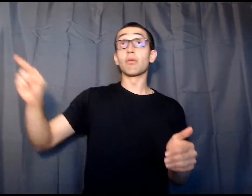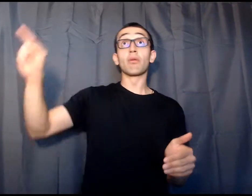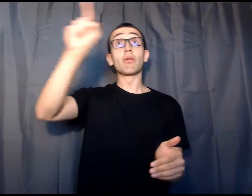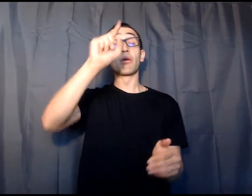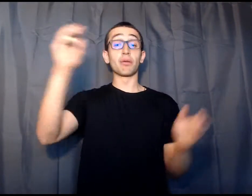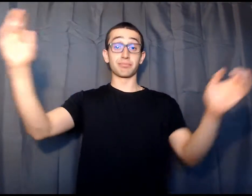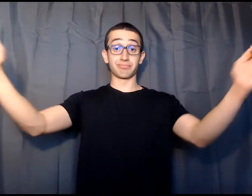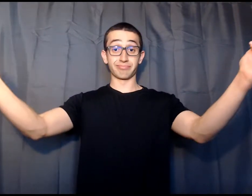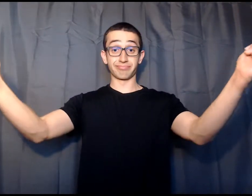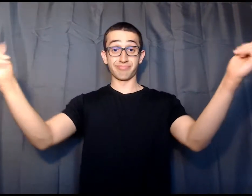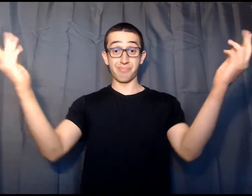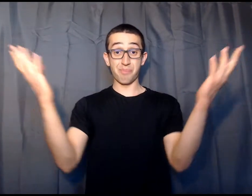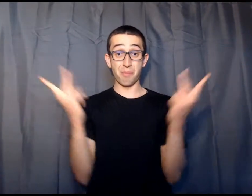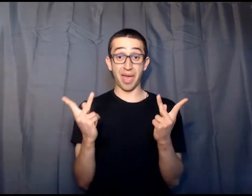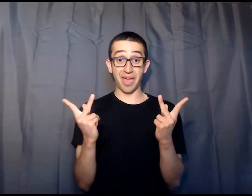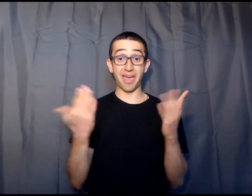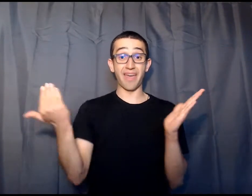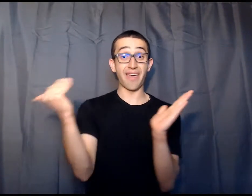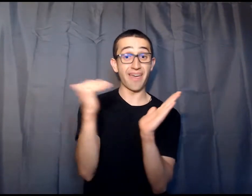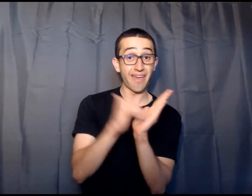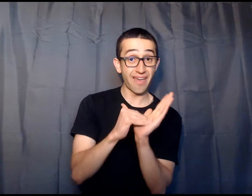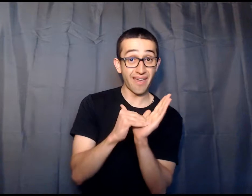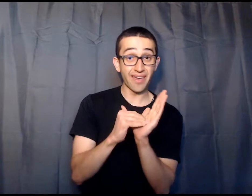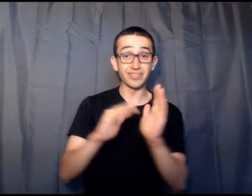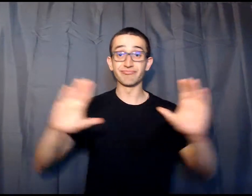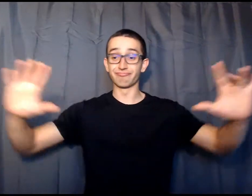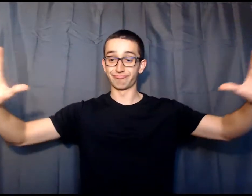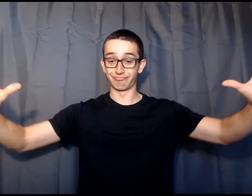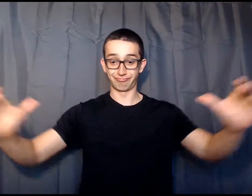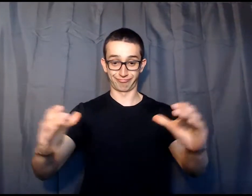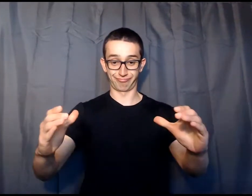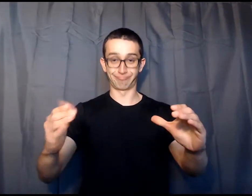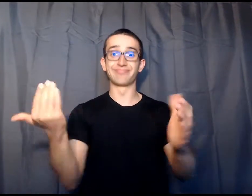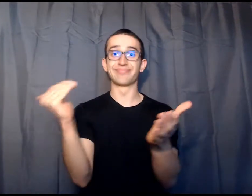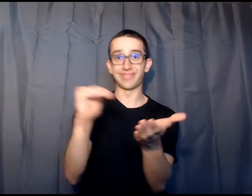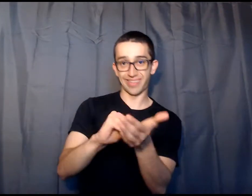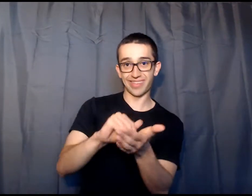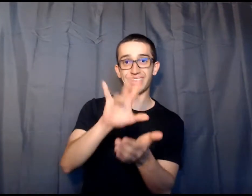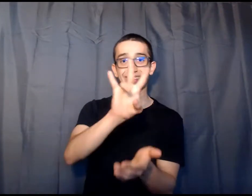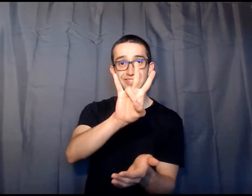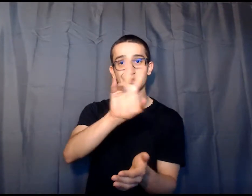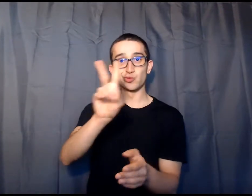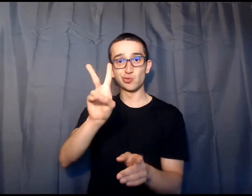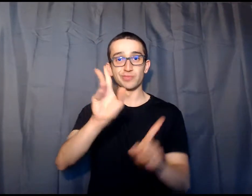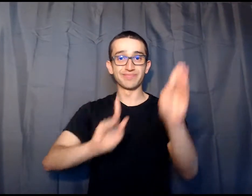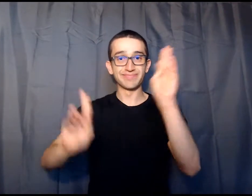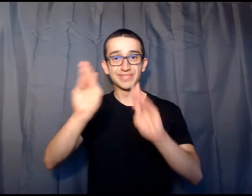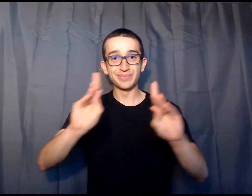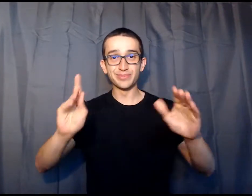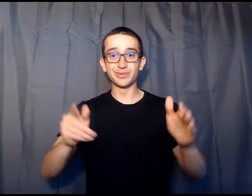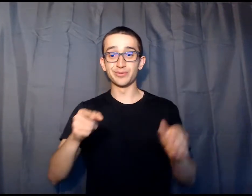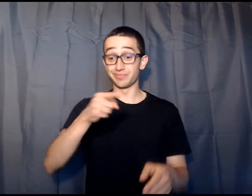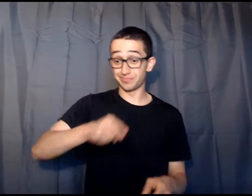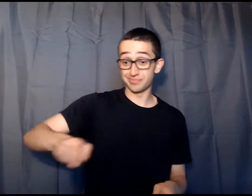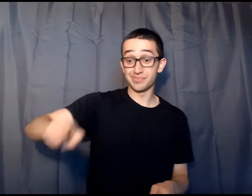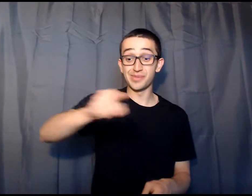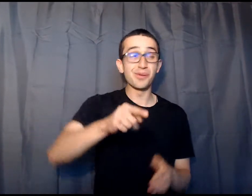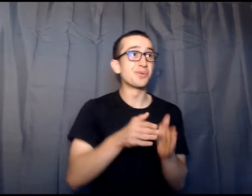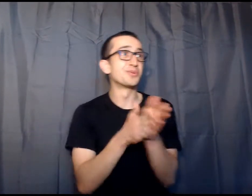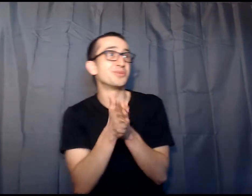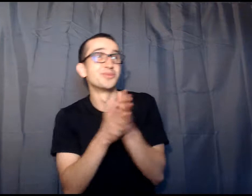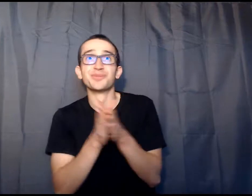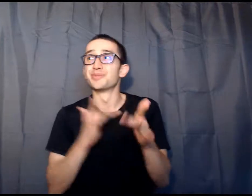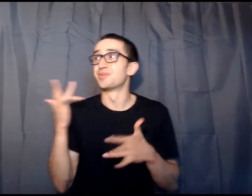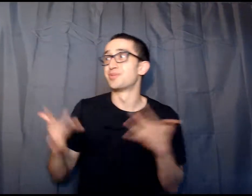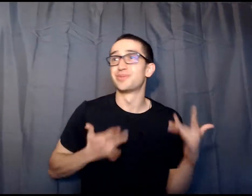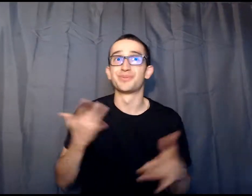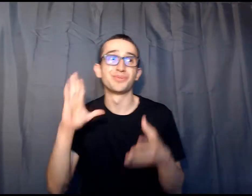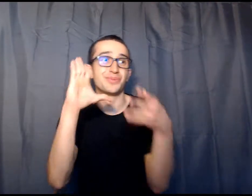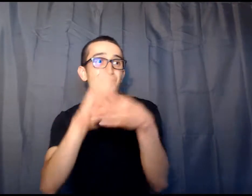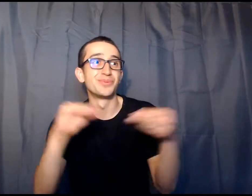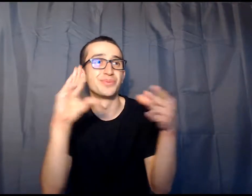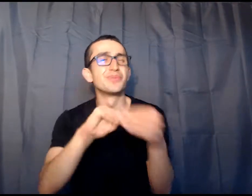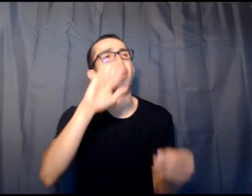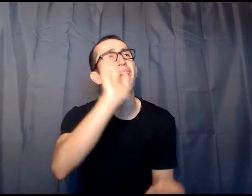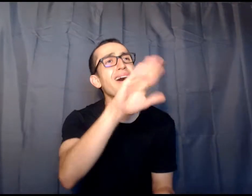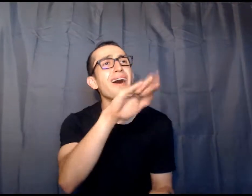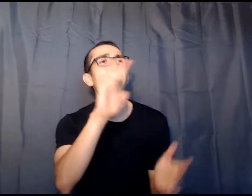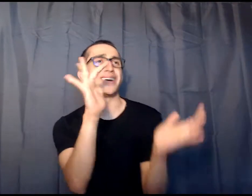The seventy-two returned rejoicing, and said,